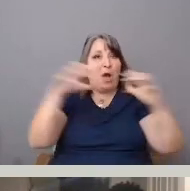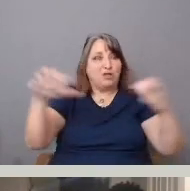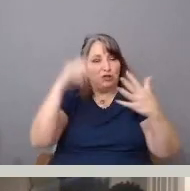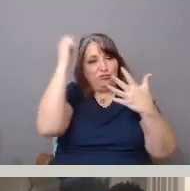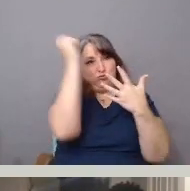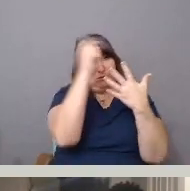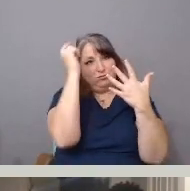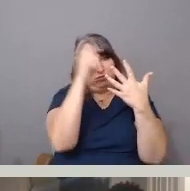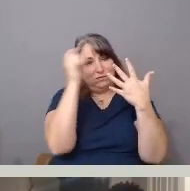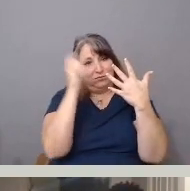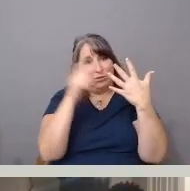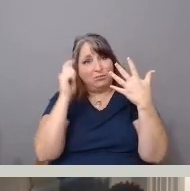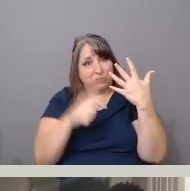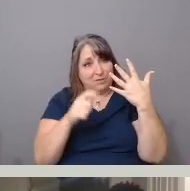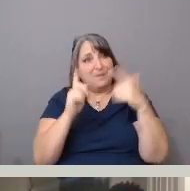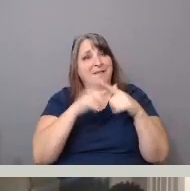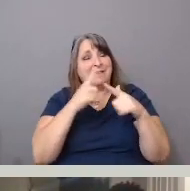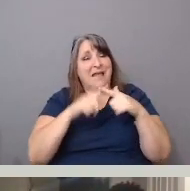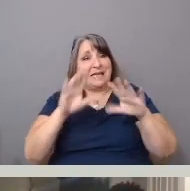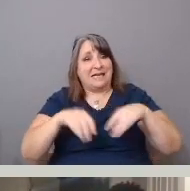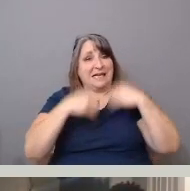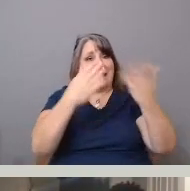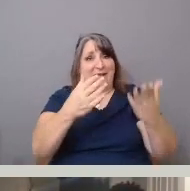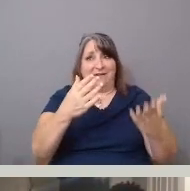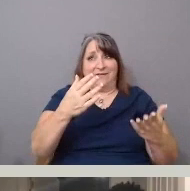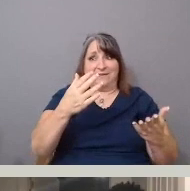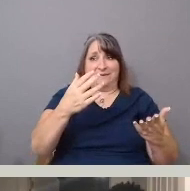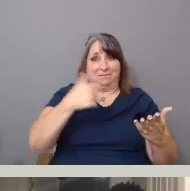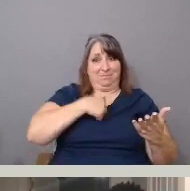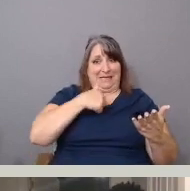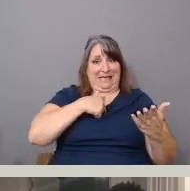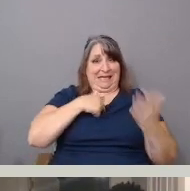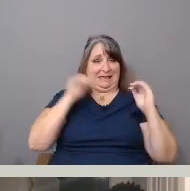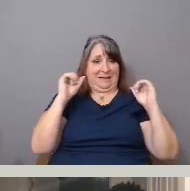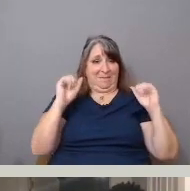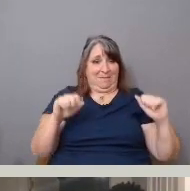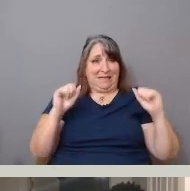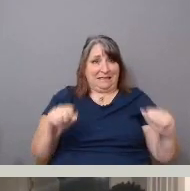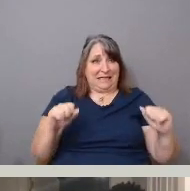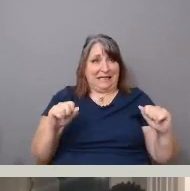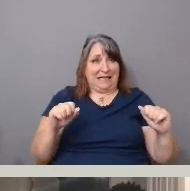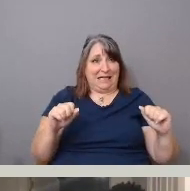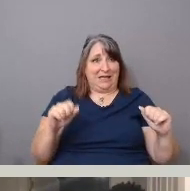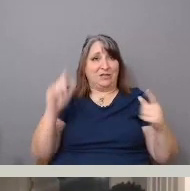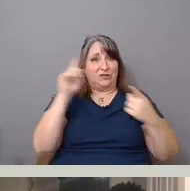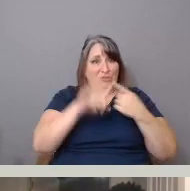gives you the ability to write that in such a way